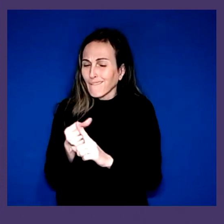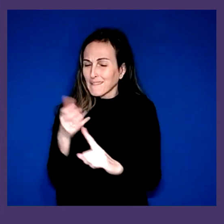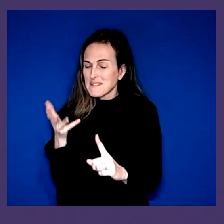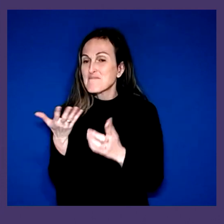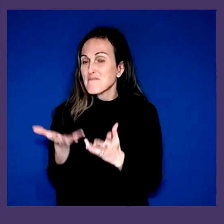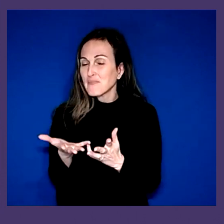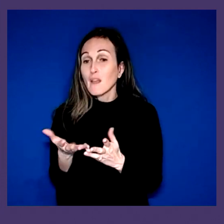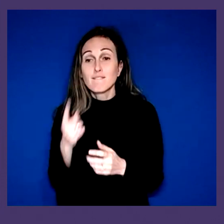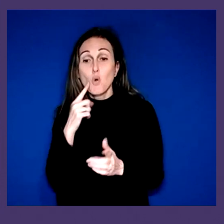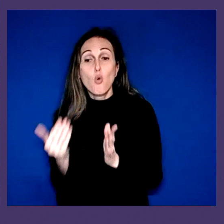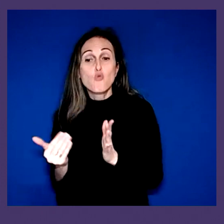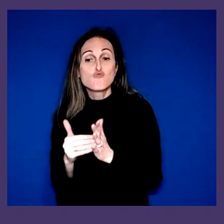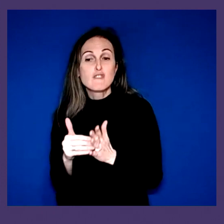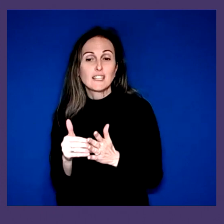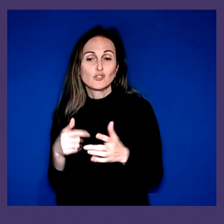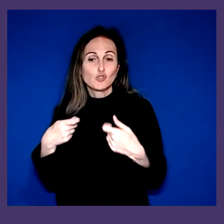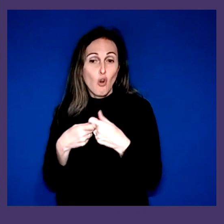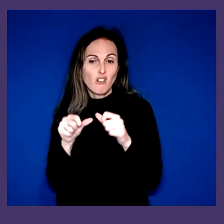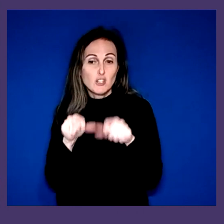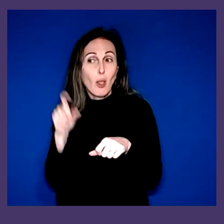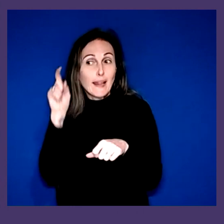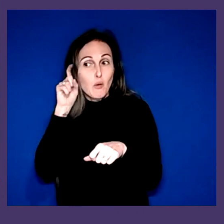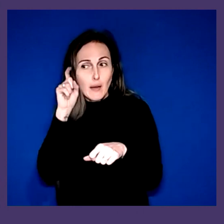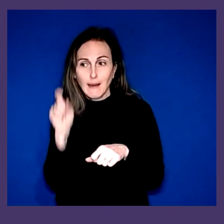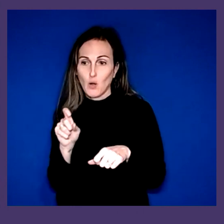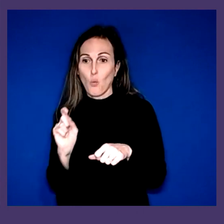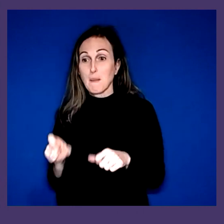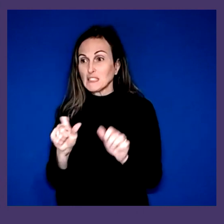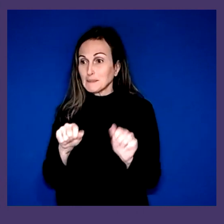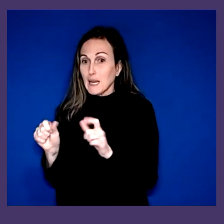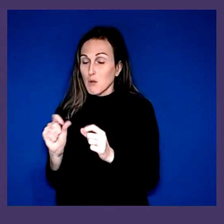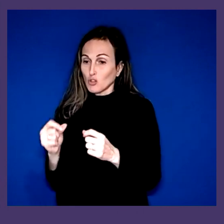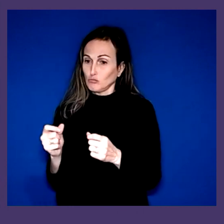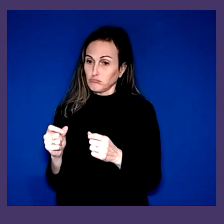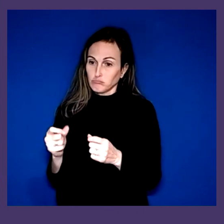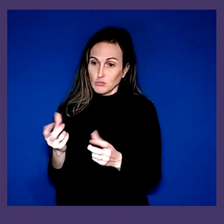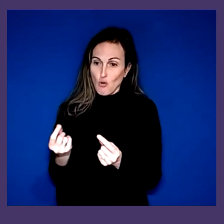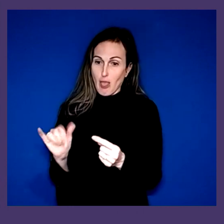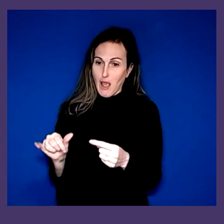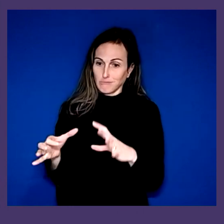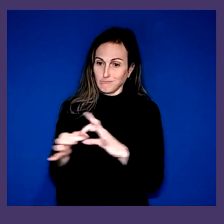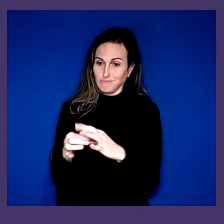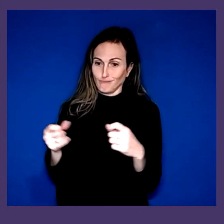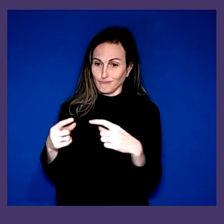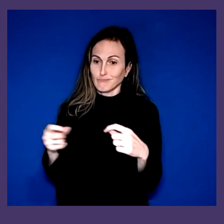of a hearing aid on a battery. Our partnership with Microsoft has been specifically around